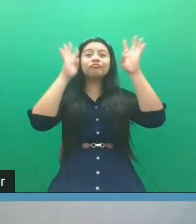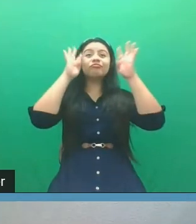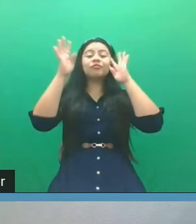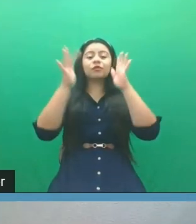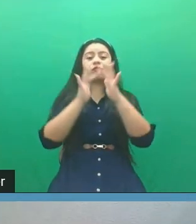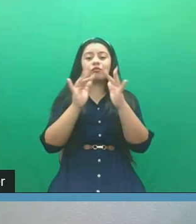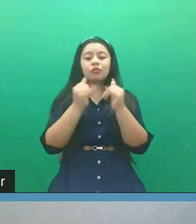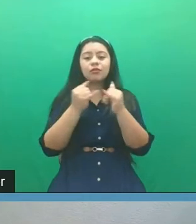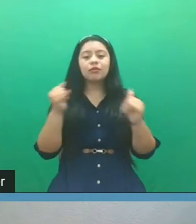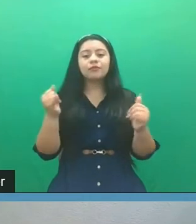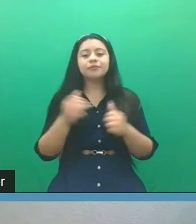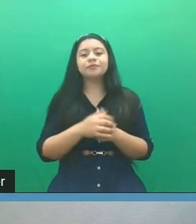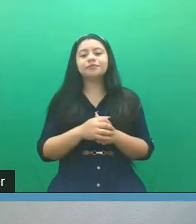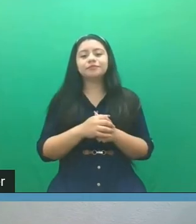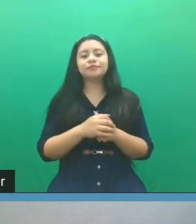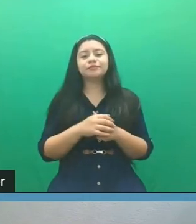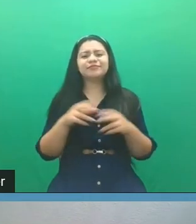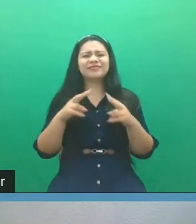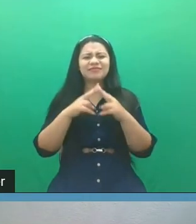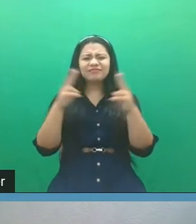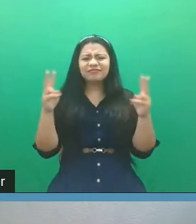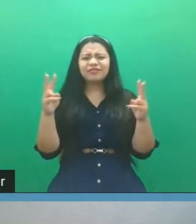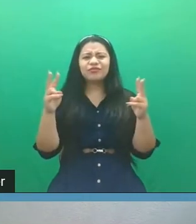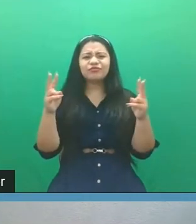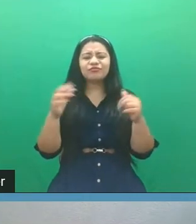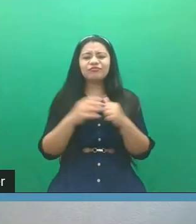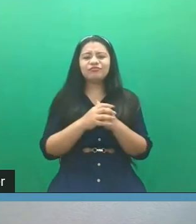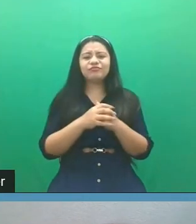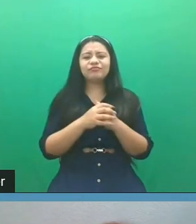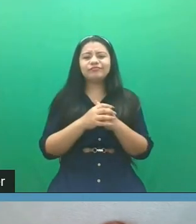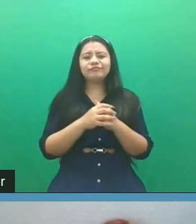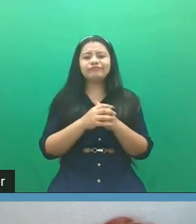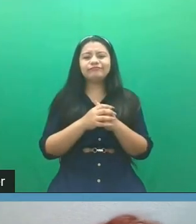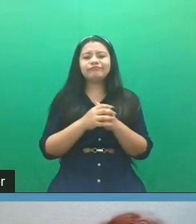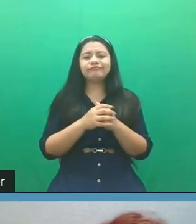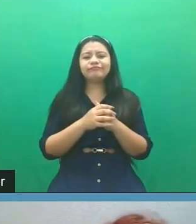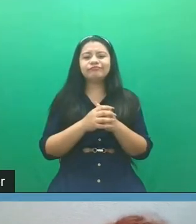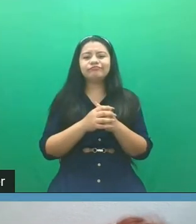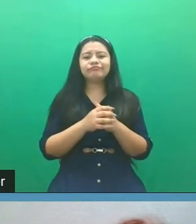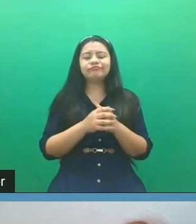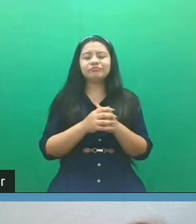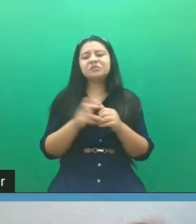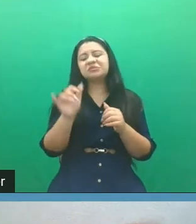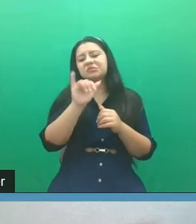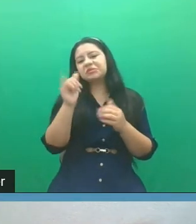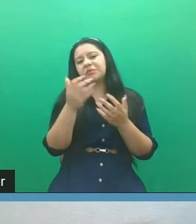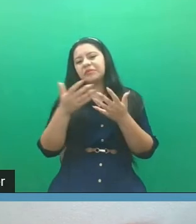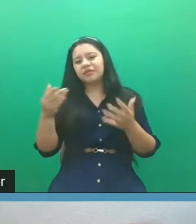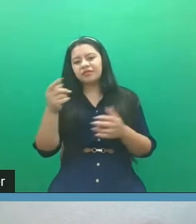it's often very similar to the scenarios we put into place in the gallery. So not all like we